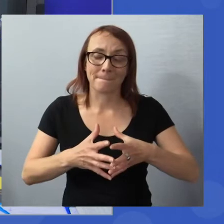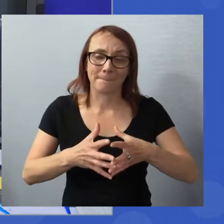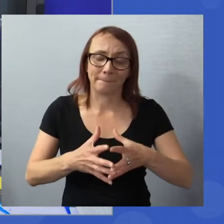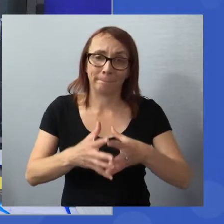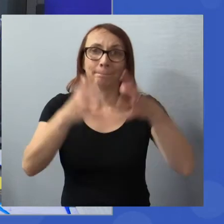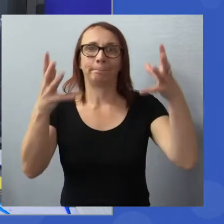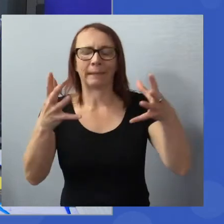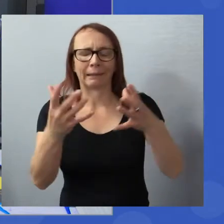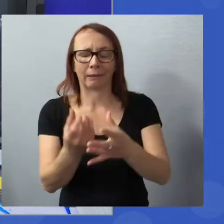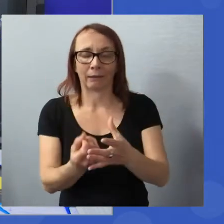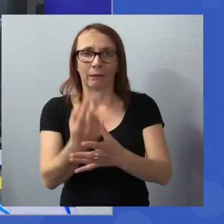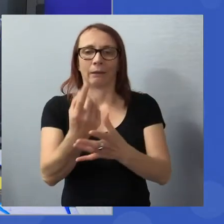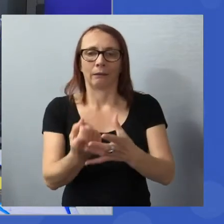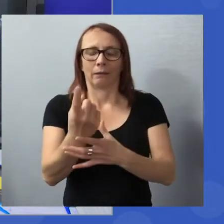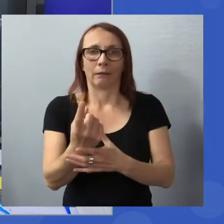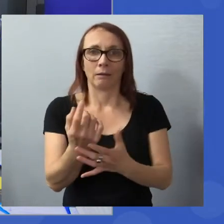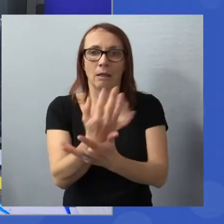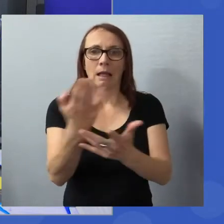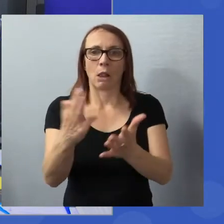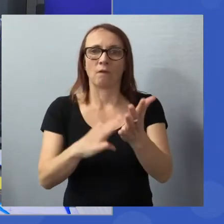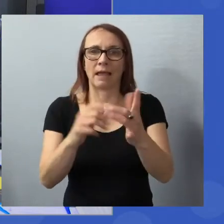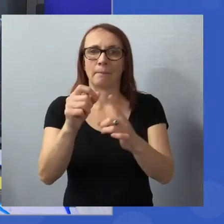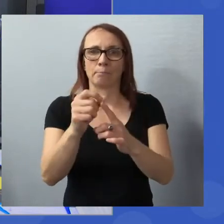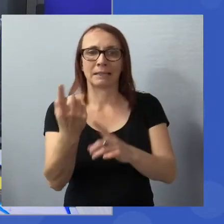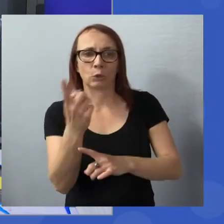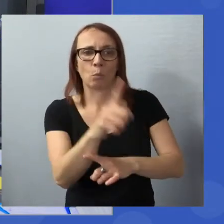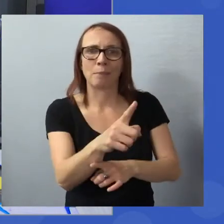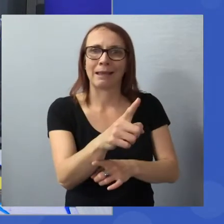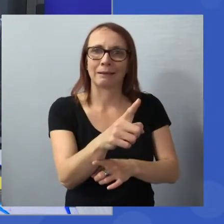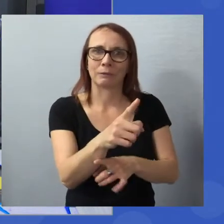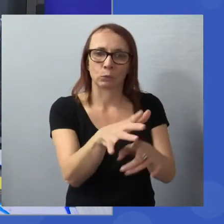lot of MPs go I did the constituents and asked how do